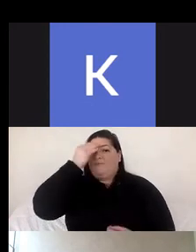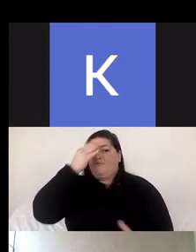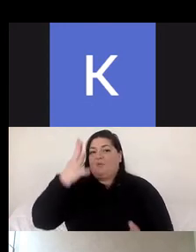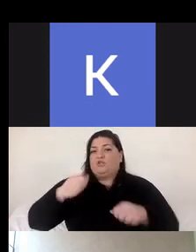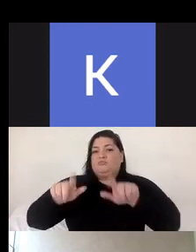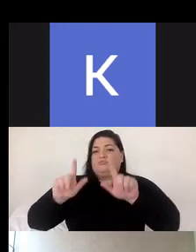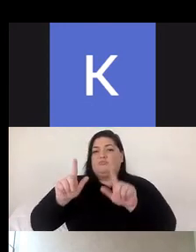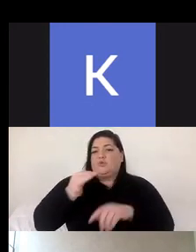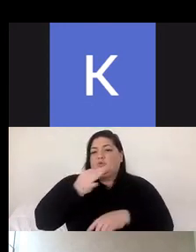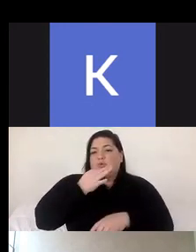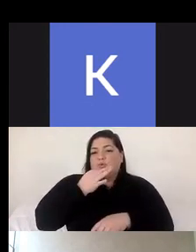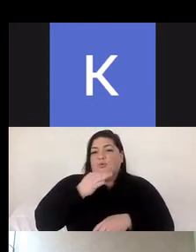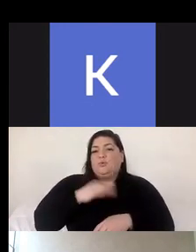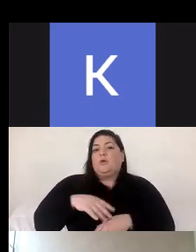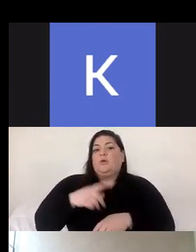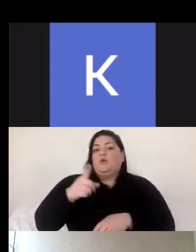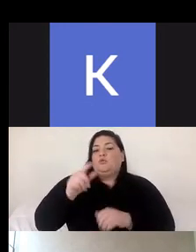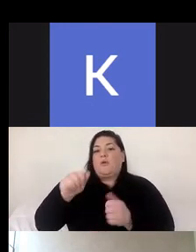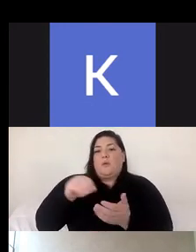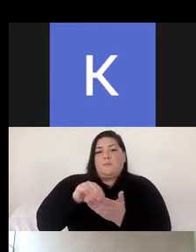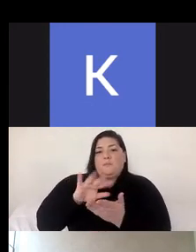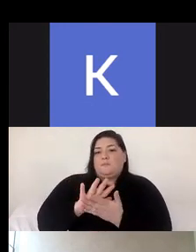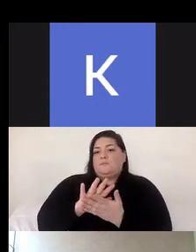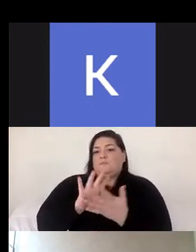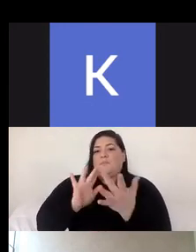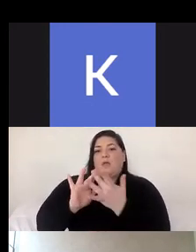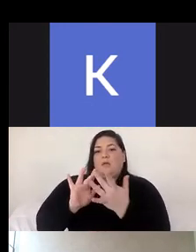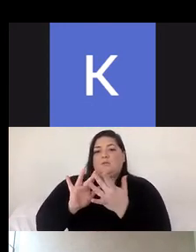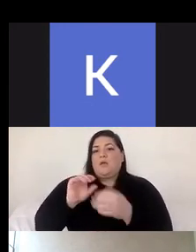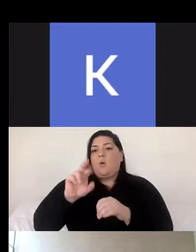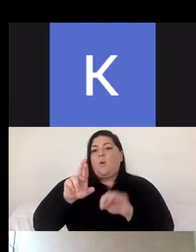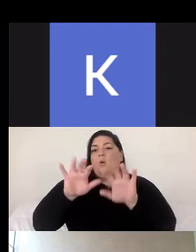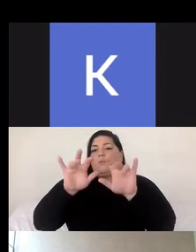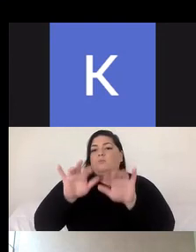And again, you can fill out the request form